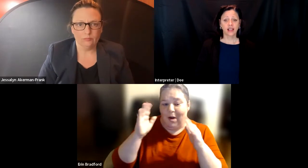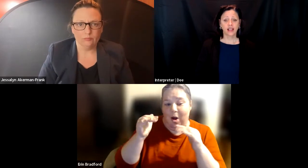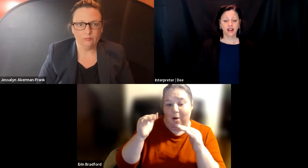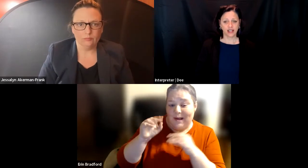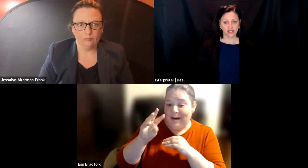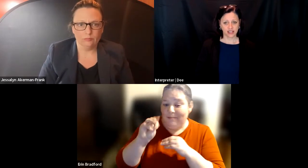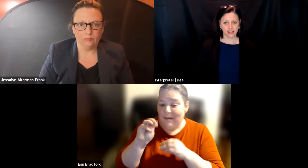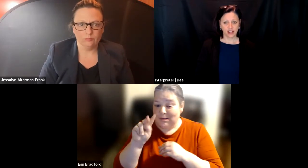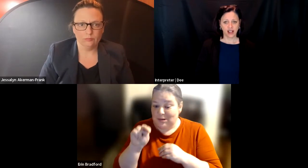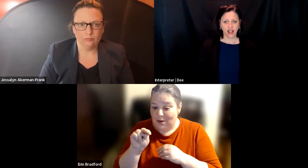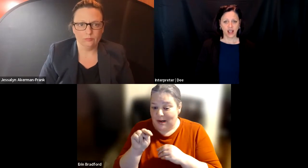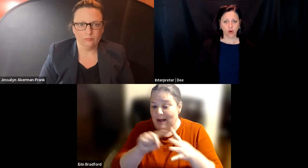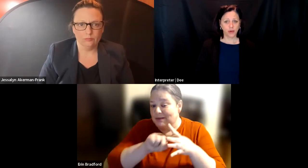They worked to teach ProTactile.